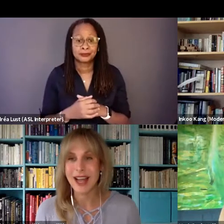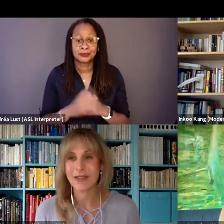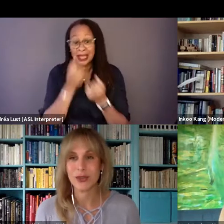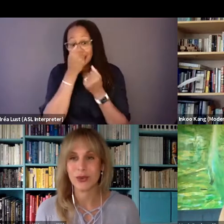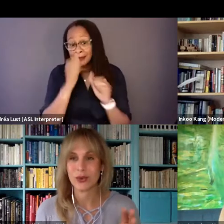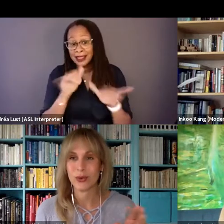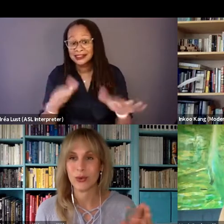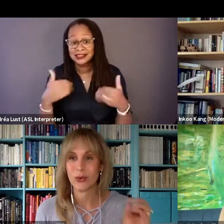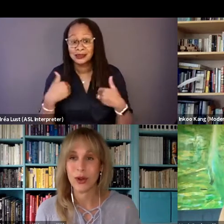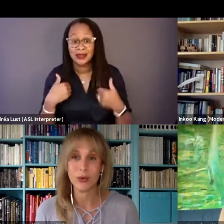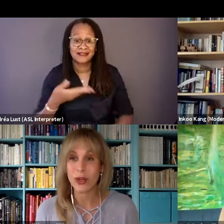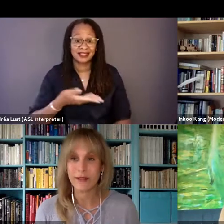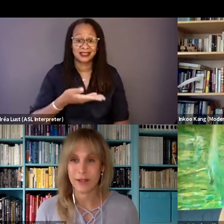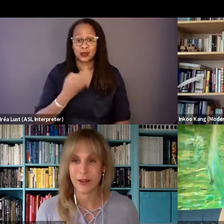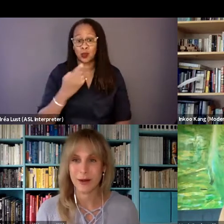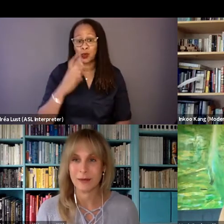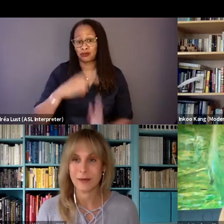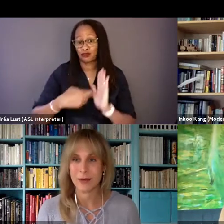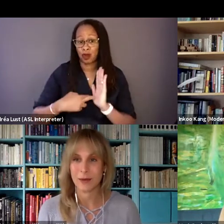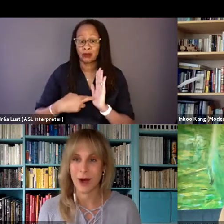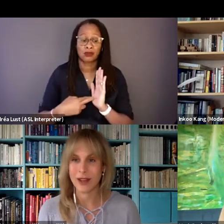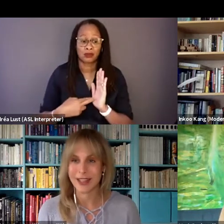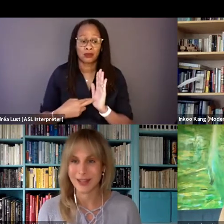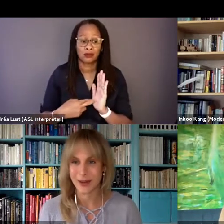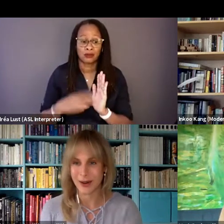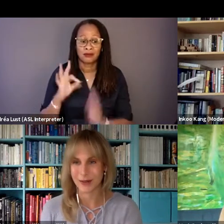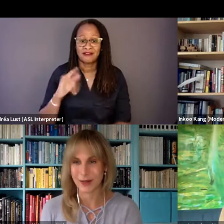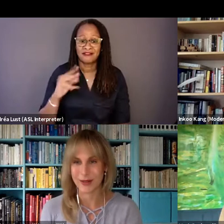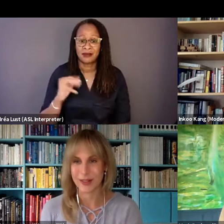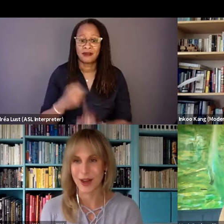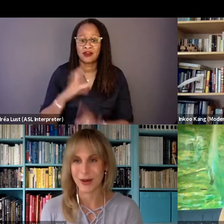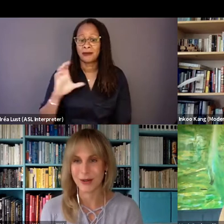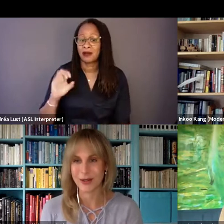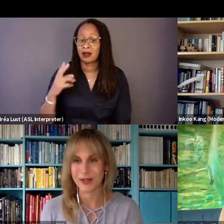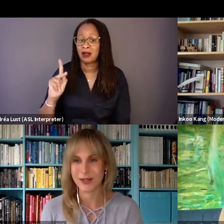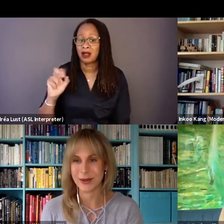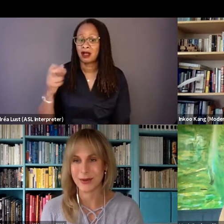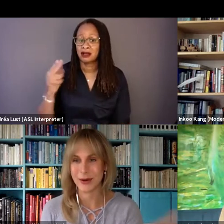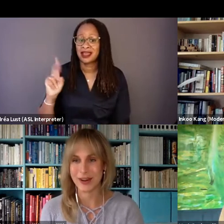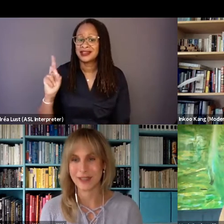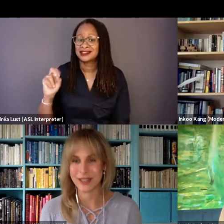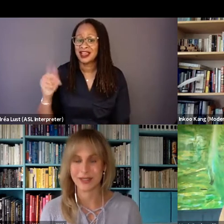to have this one roll of film from Colin Dangaard, one of the photographers who photographed Liz,